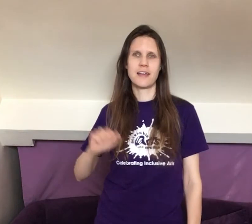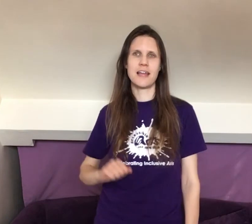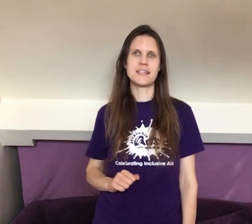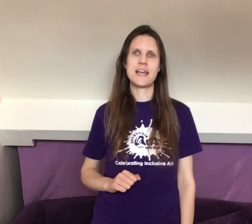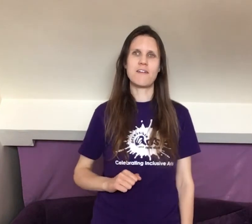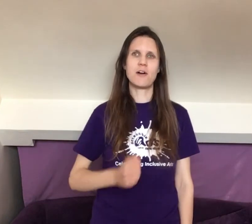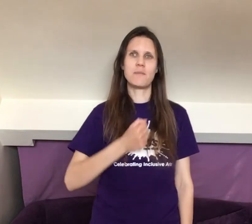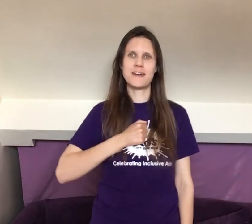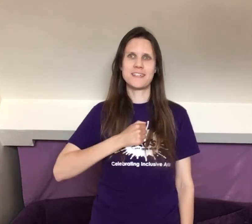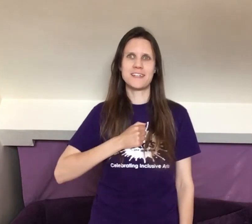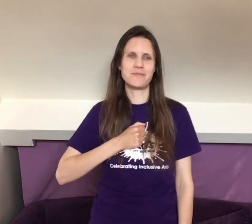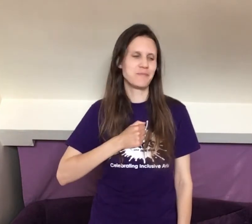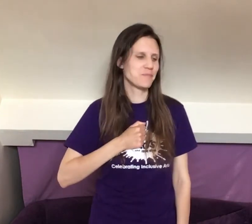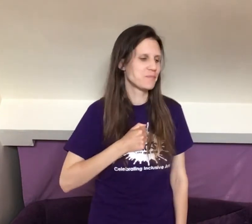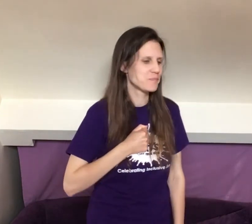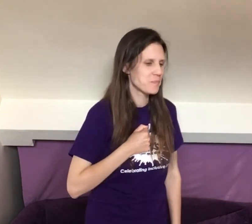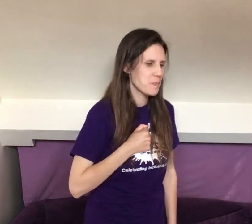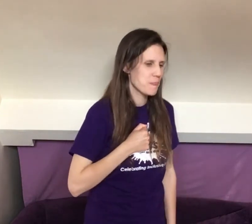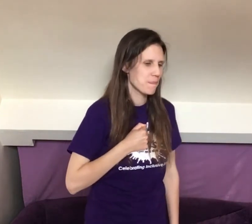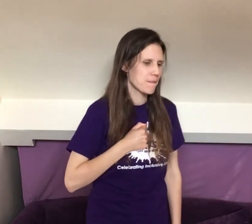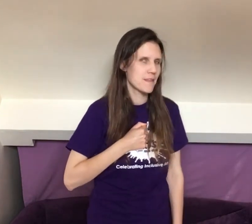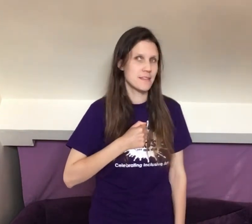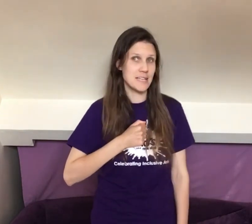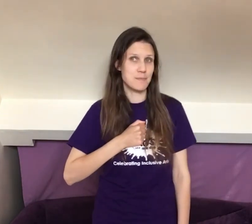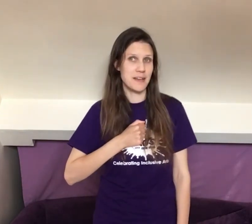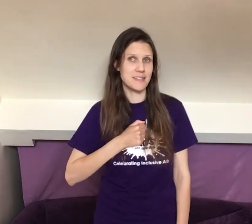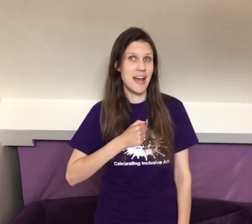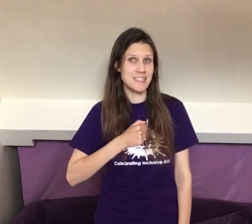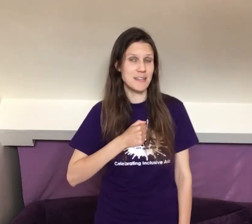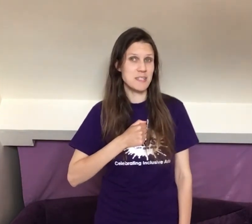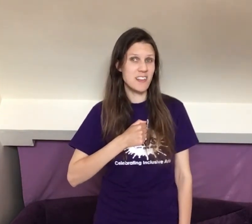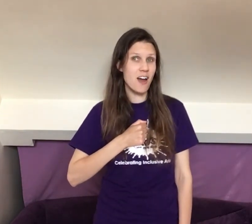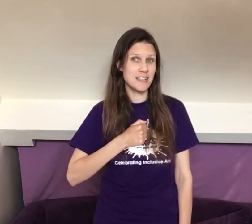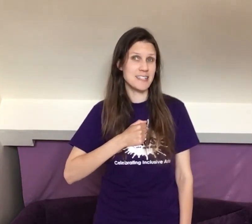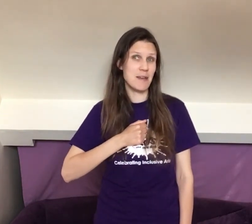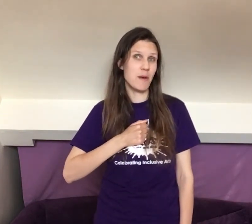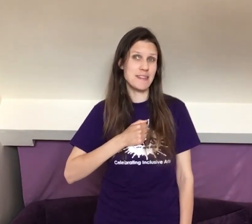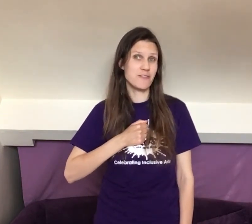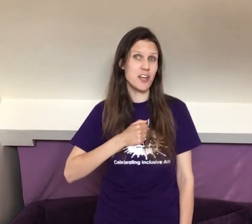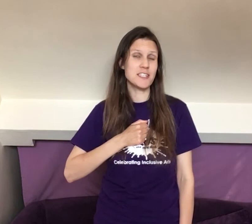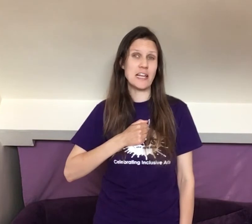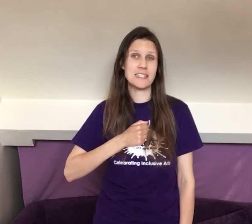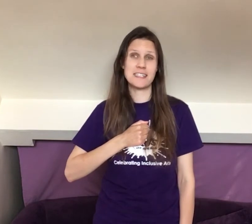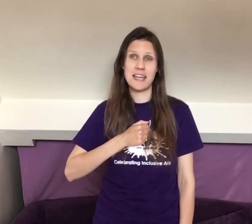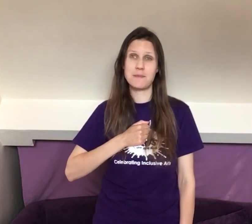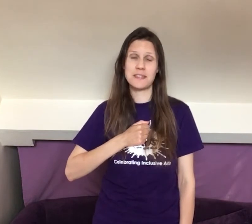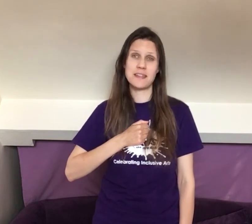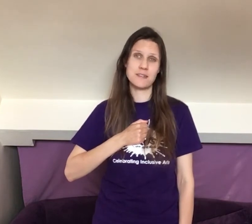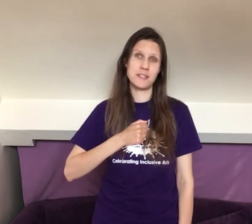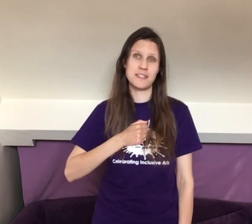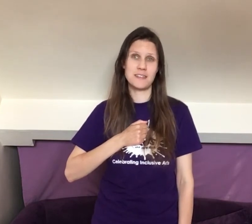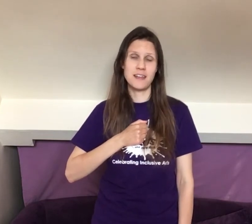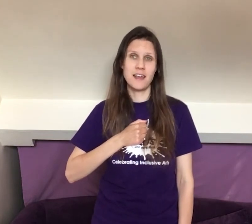OK, let’s carry on. My turn. Next bit. Actually, we start in the same way. The first line is the same as, as we did…